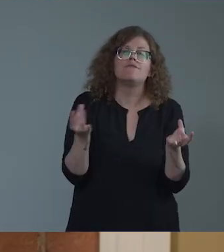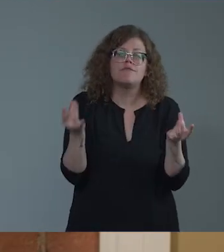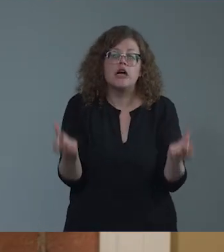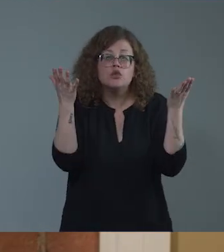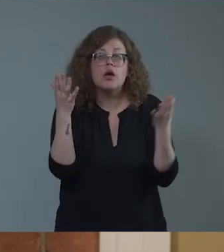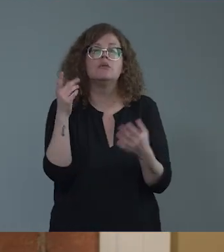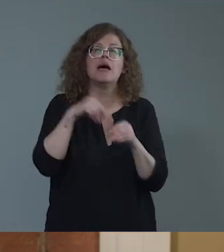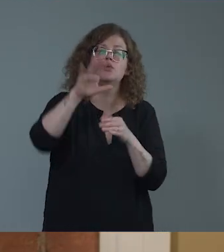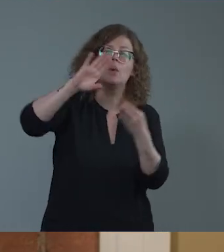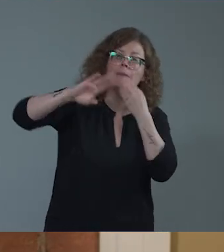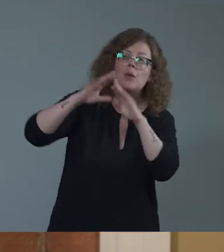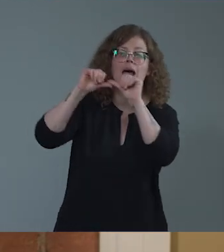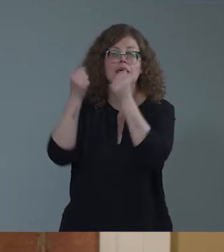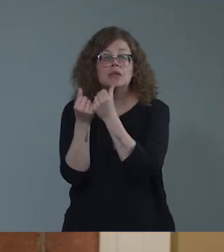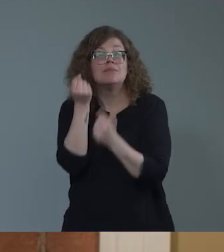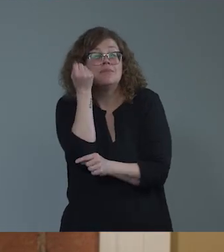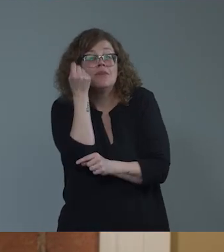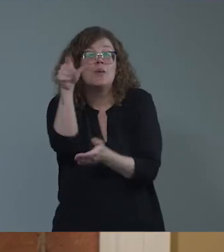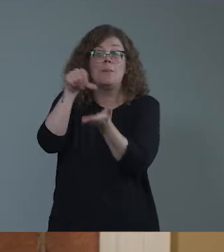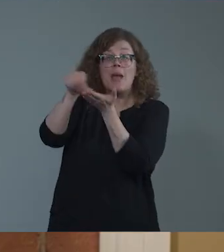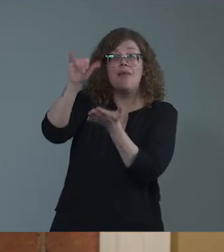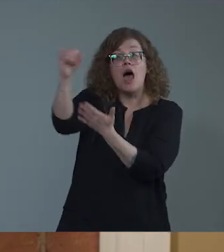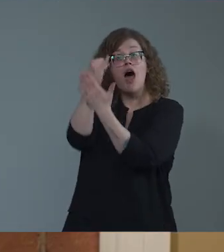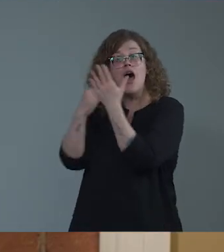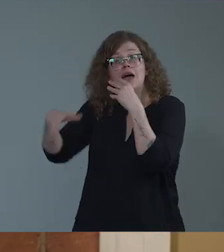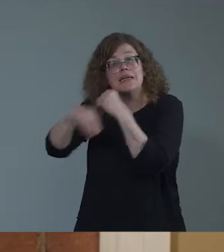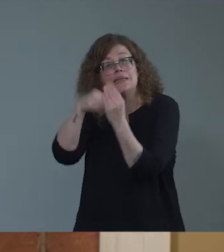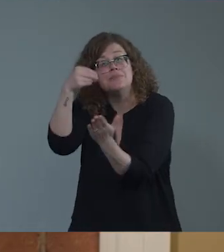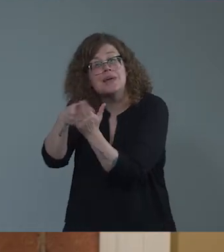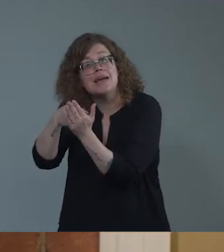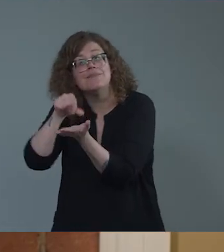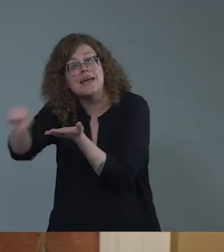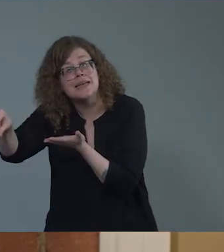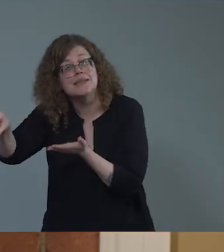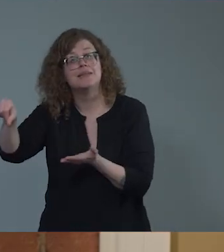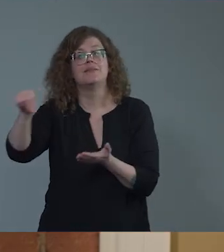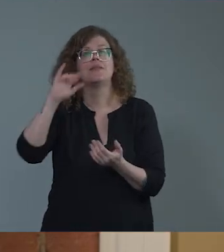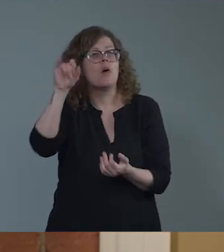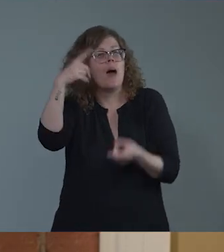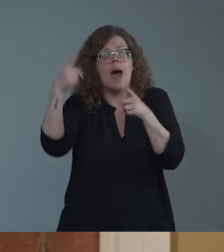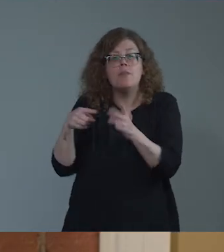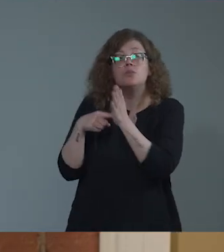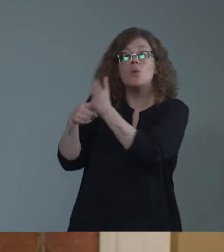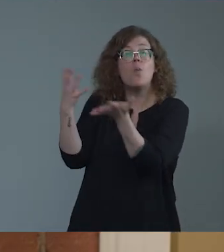How exciting. But just because it's in the public realm doesn't mean that you get to profit off of it in a different way.